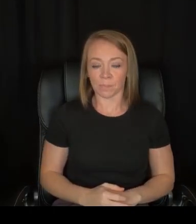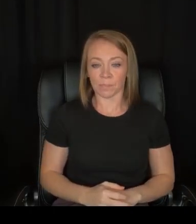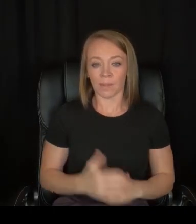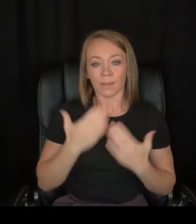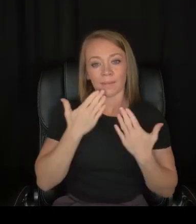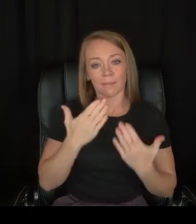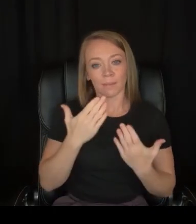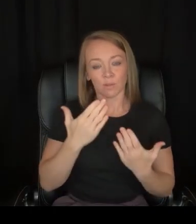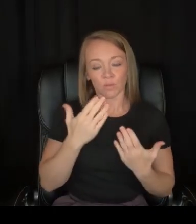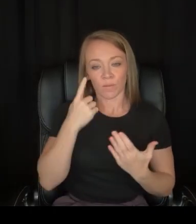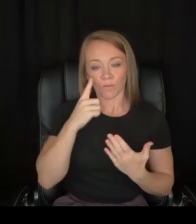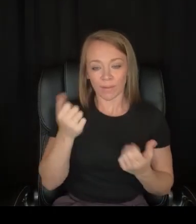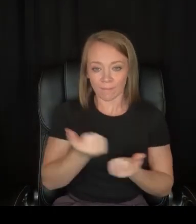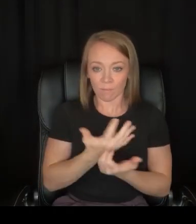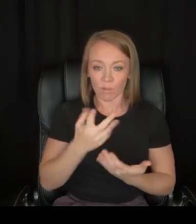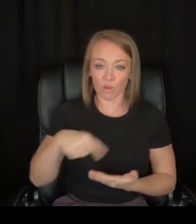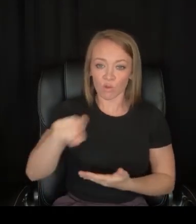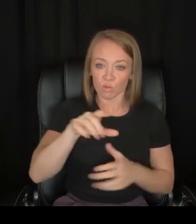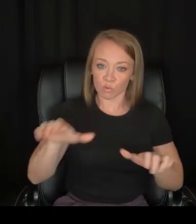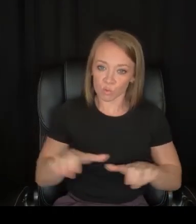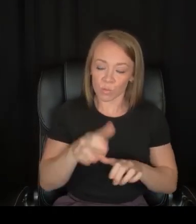Thank you for what you do to keep our students safe.